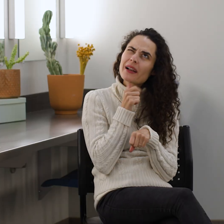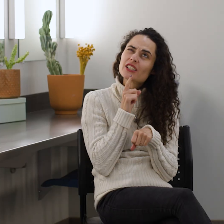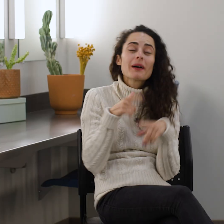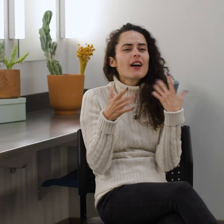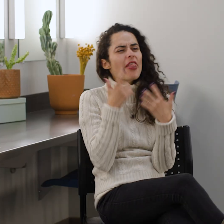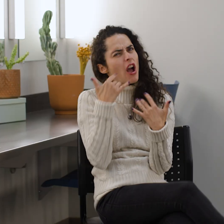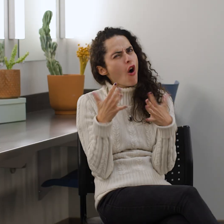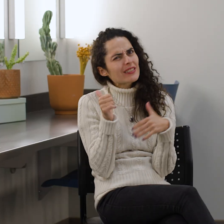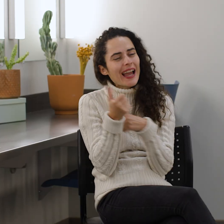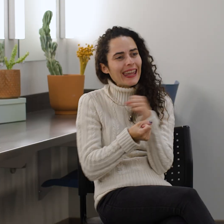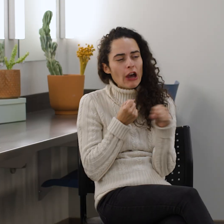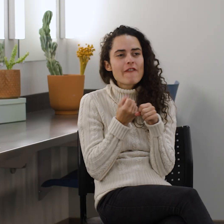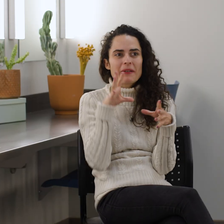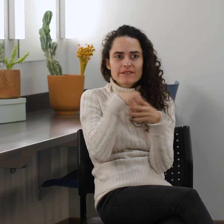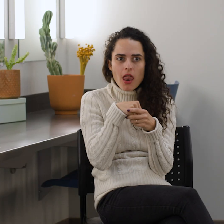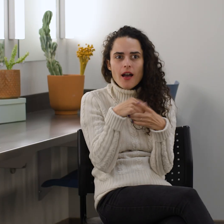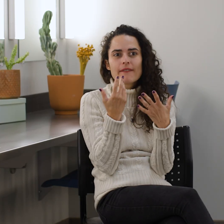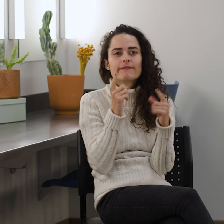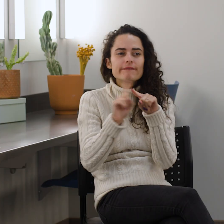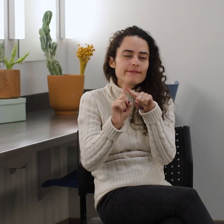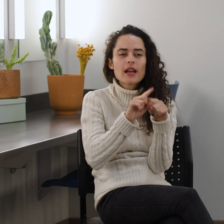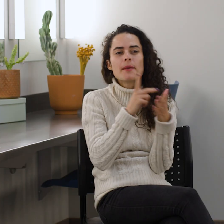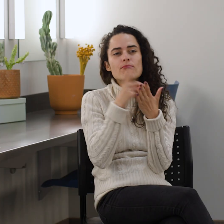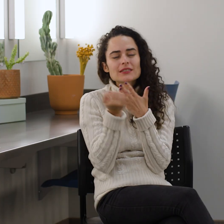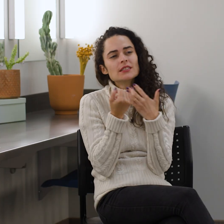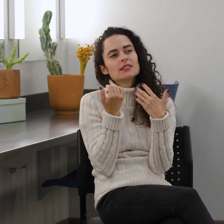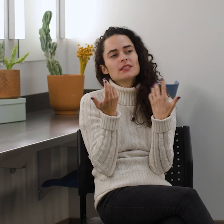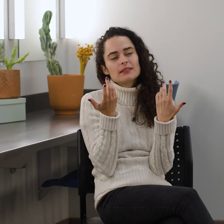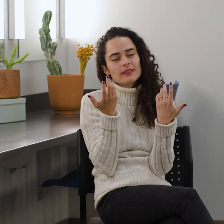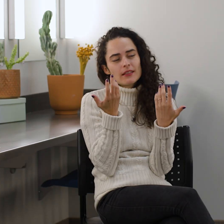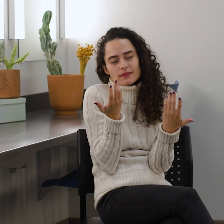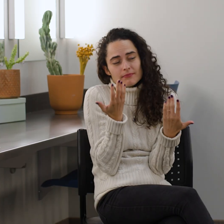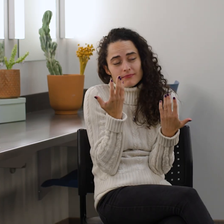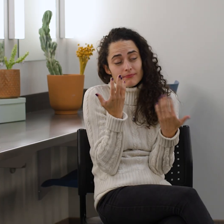I think I’ve spent 10 years acting in various projects.